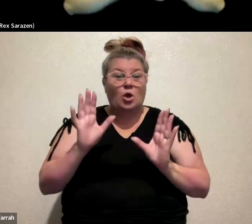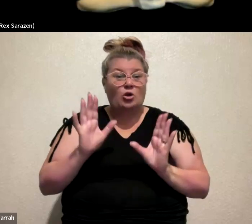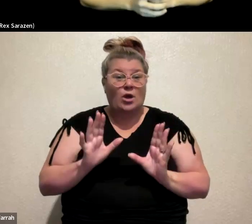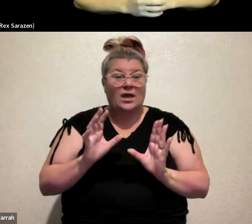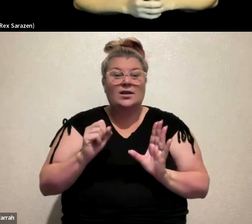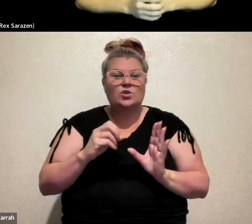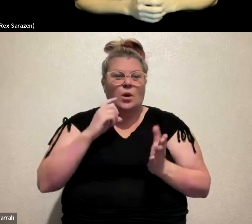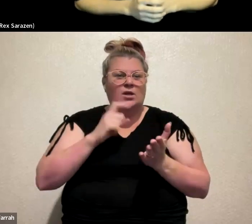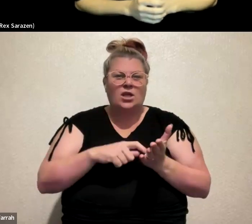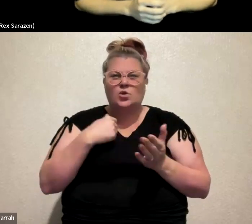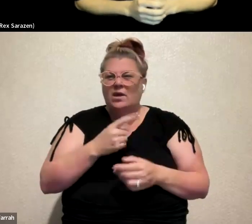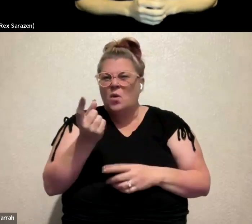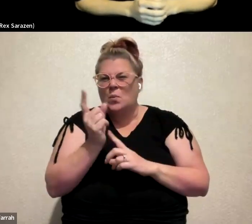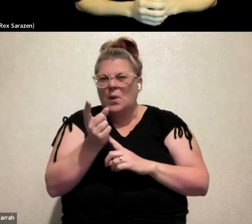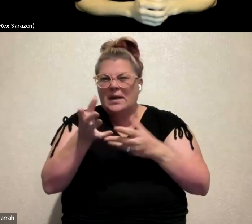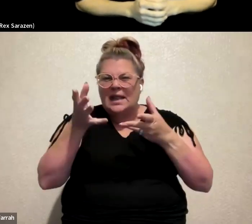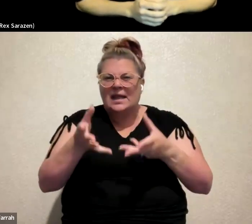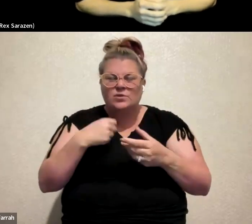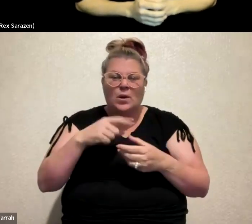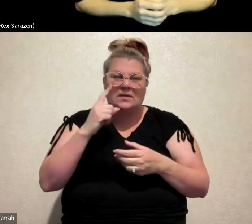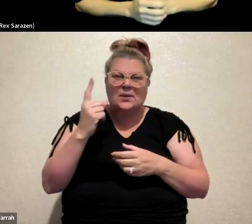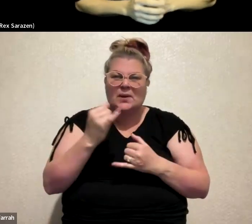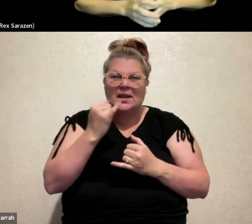we have about 1 min left. I think this one last question would be good is how will people know if